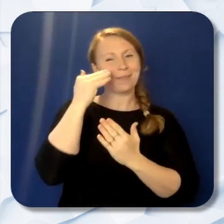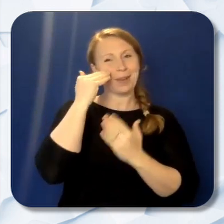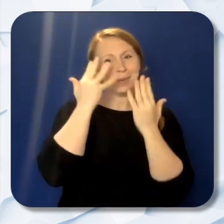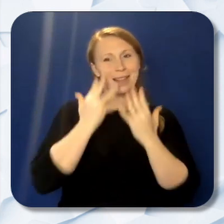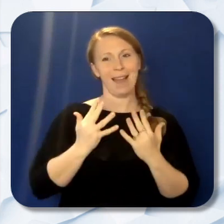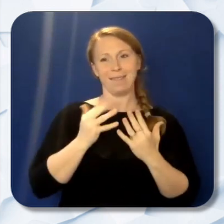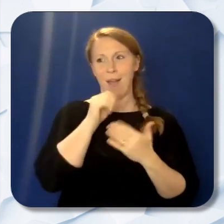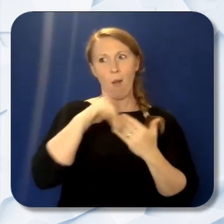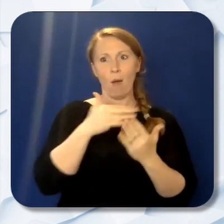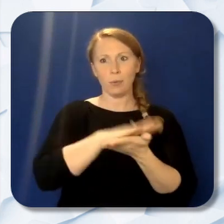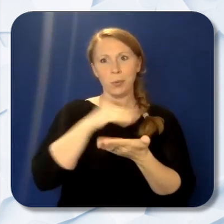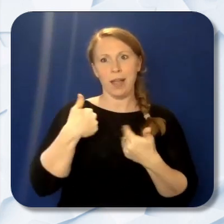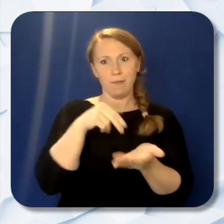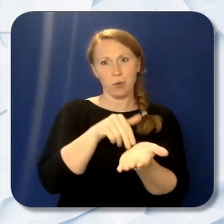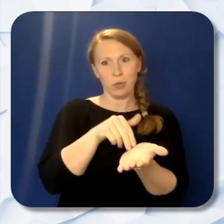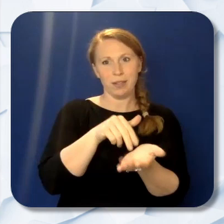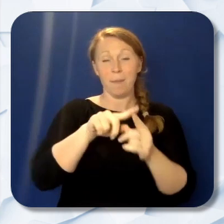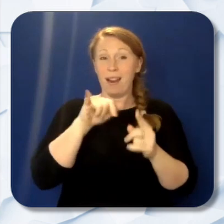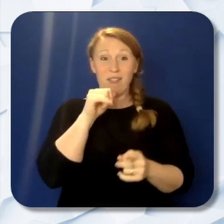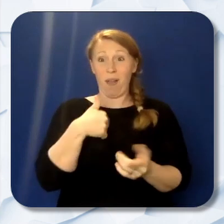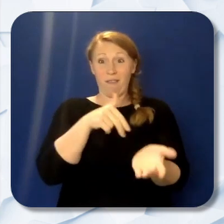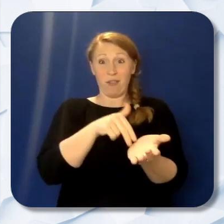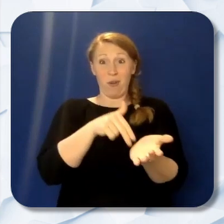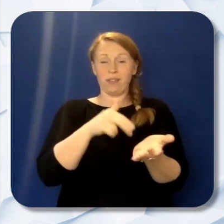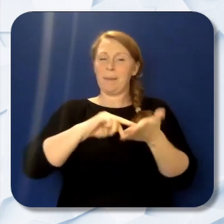if you don't have a school nurse, then just this is for anyone fulfilling that role on your campus.